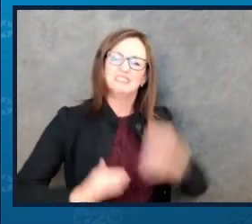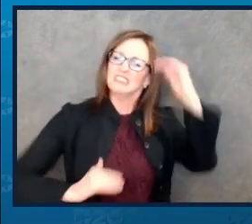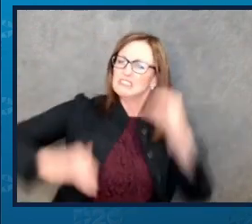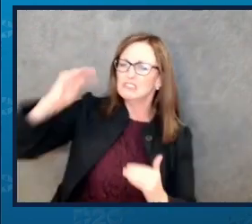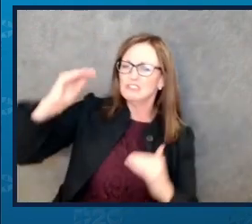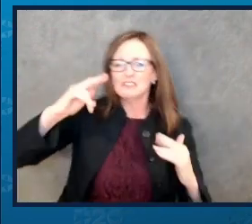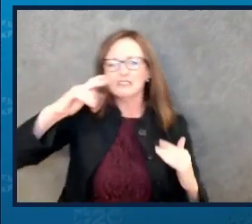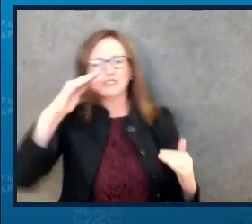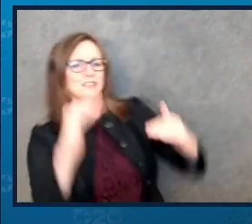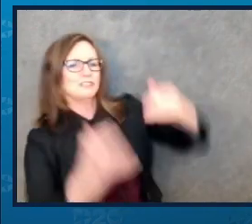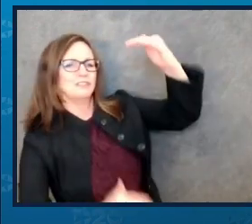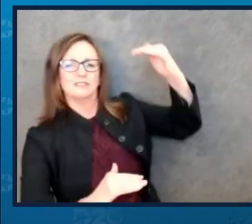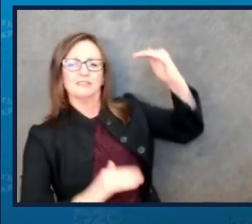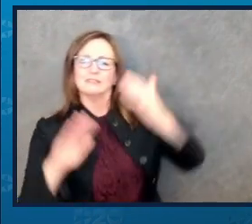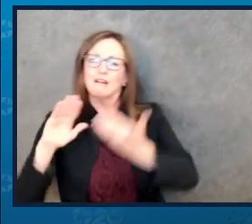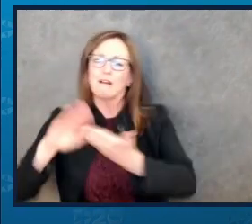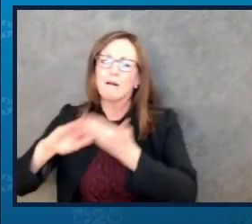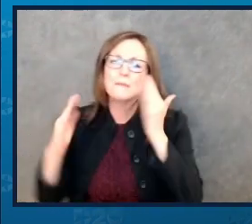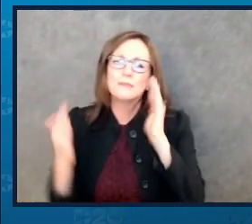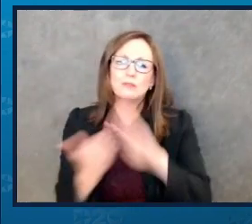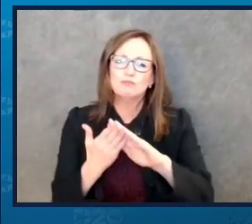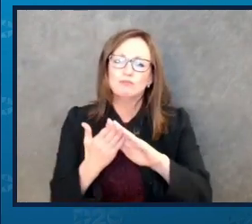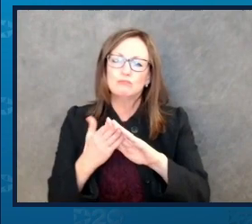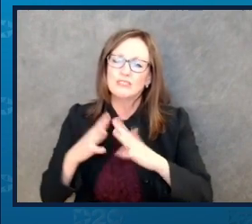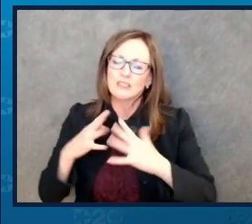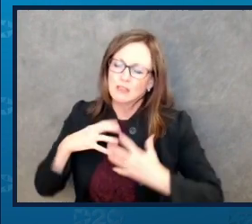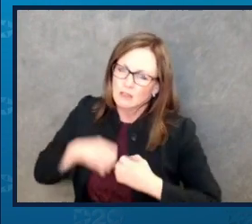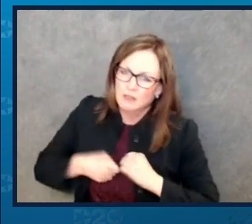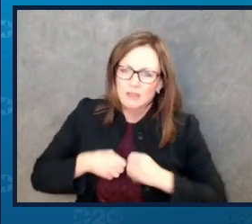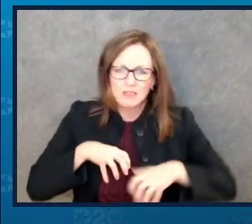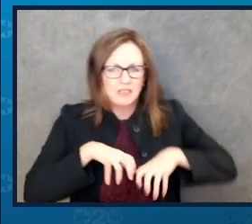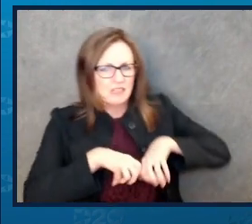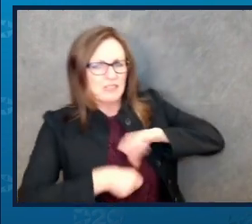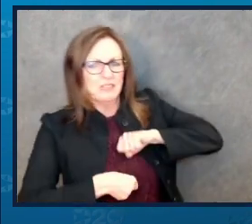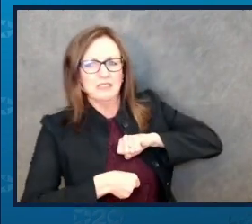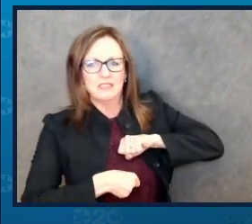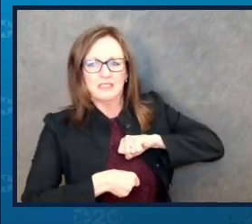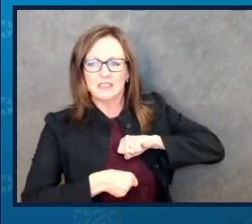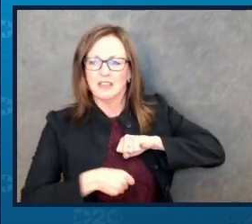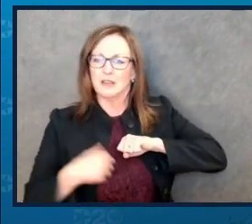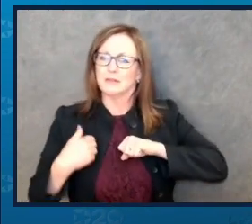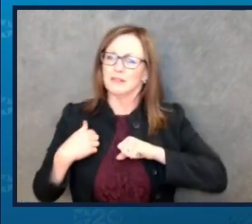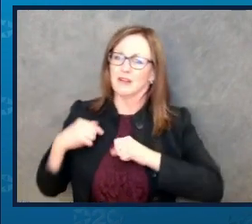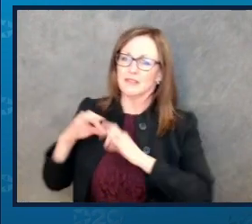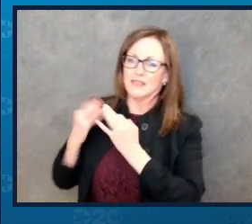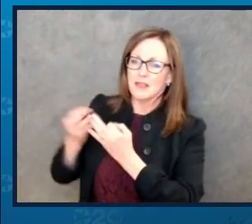FIRST IT WAS MY BELOVED FIANCE. MY SON JERRY AT THE SHOOTING